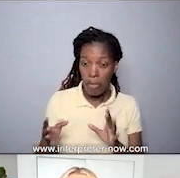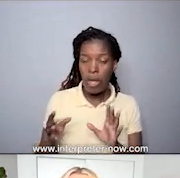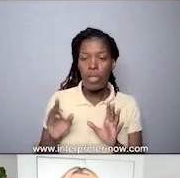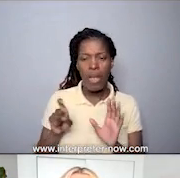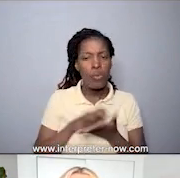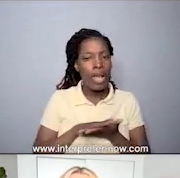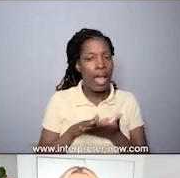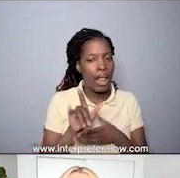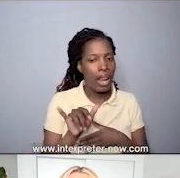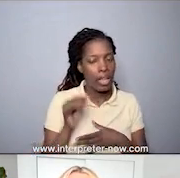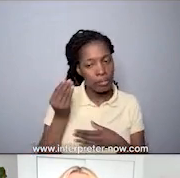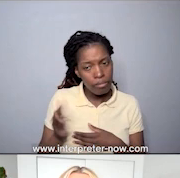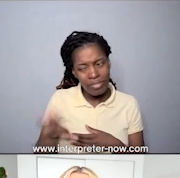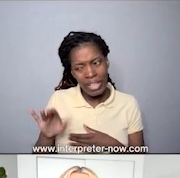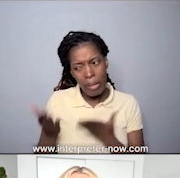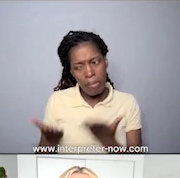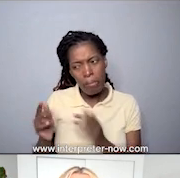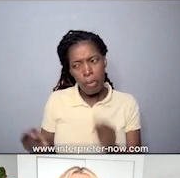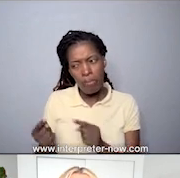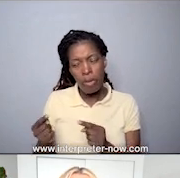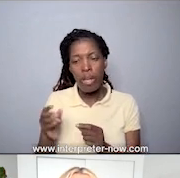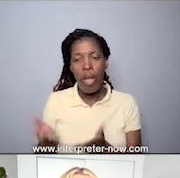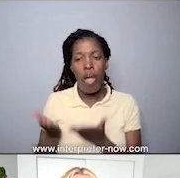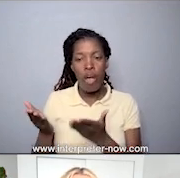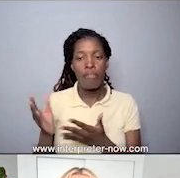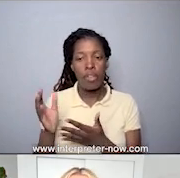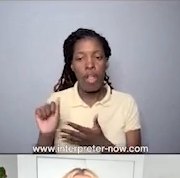be harmful, and offer an alternative.